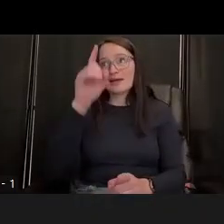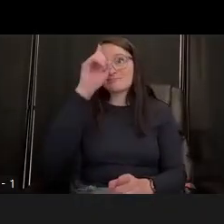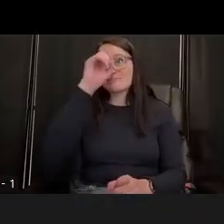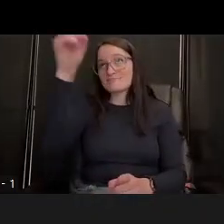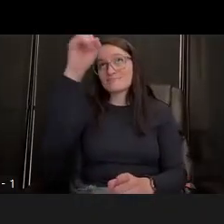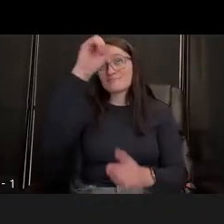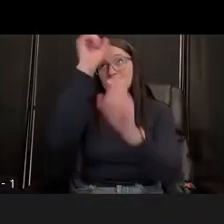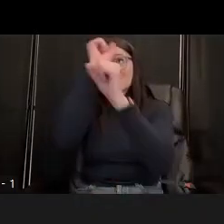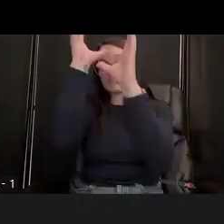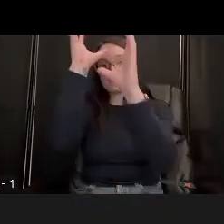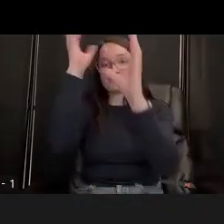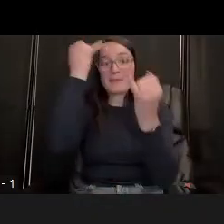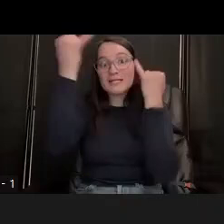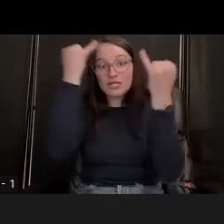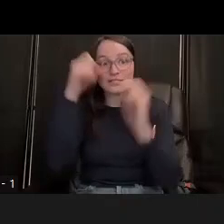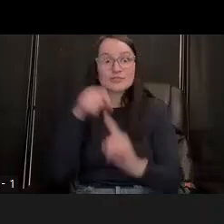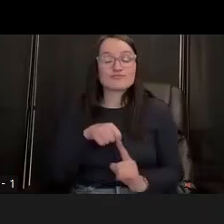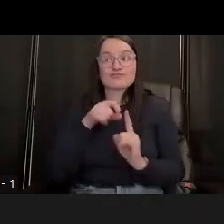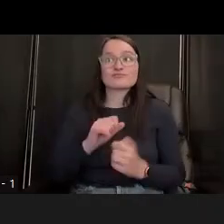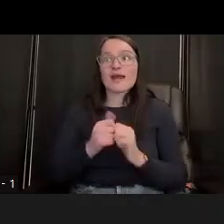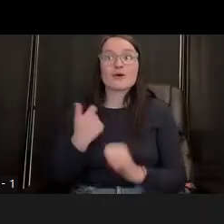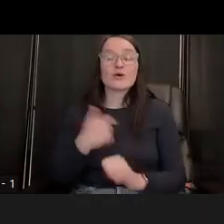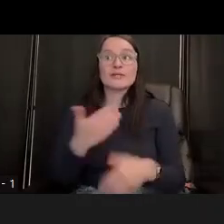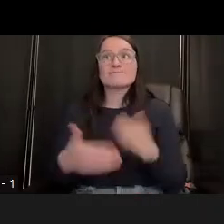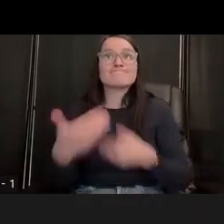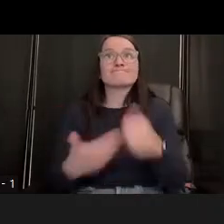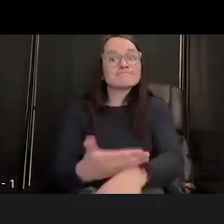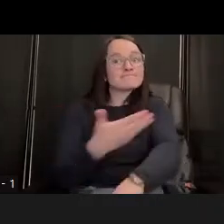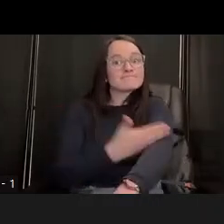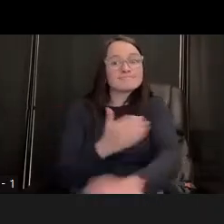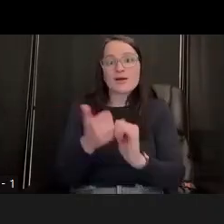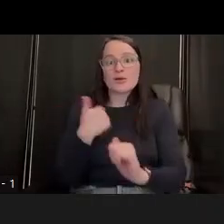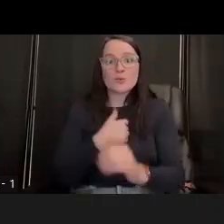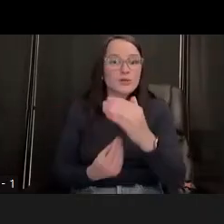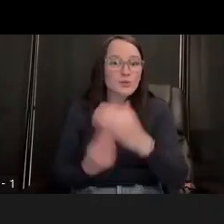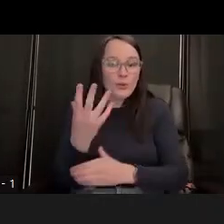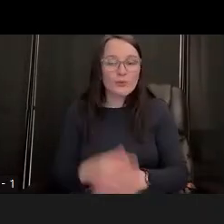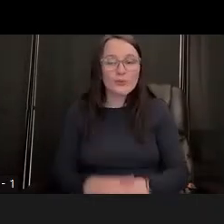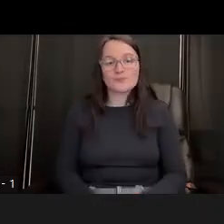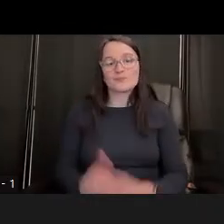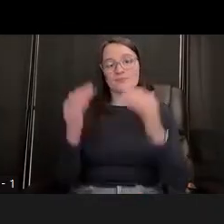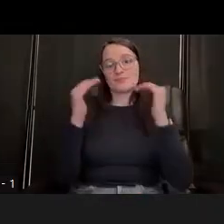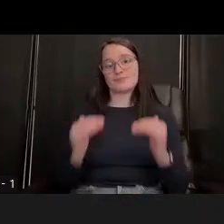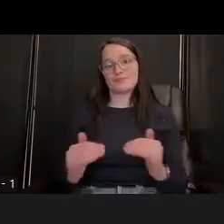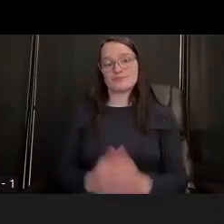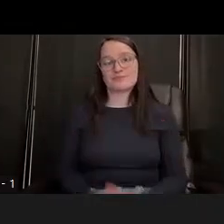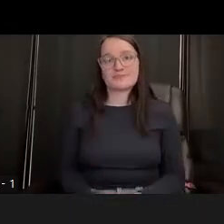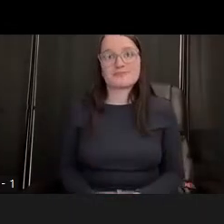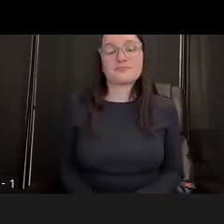this can we do more? How can we scale this and grow this? So let's go on to the next um slide. So